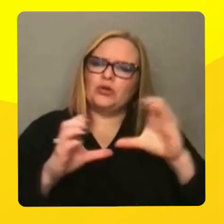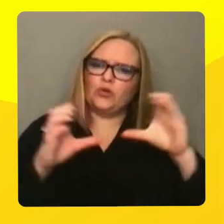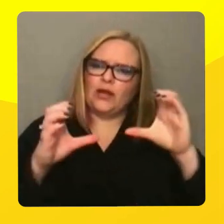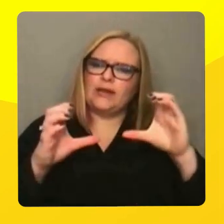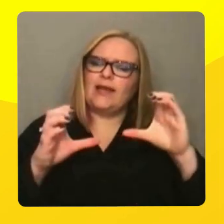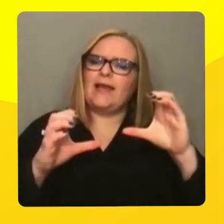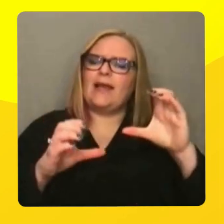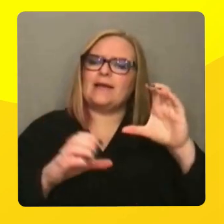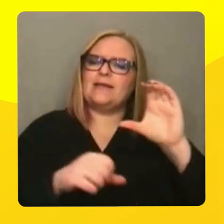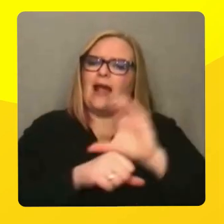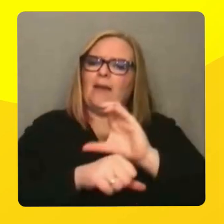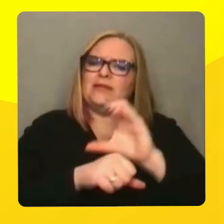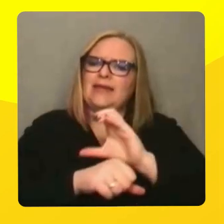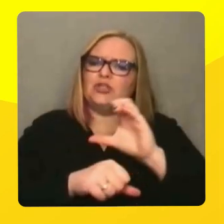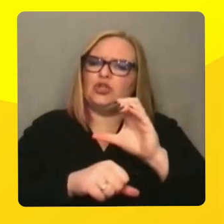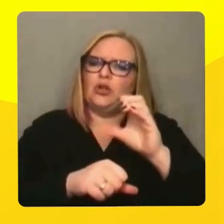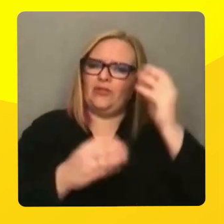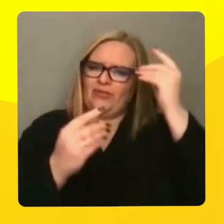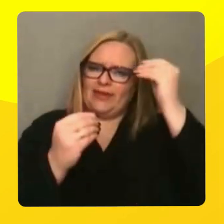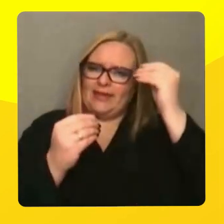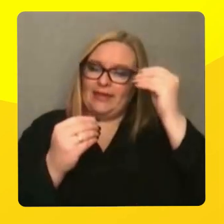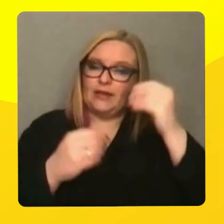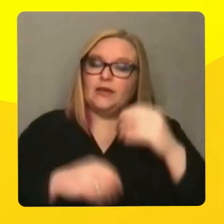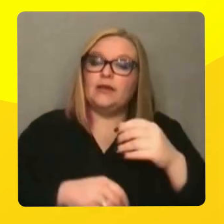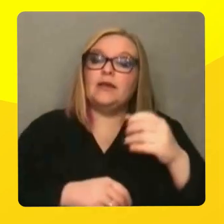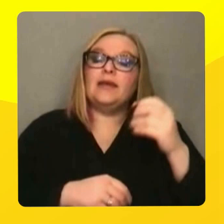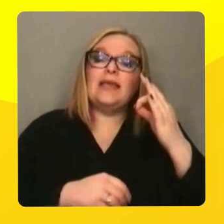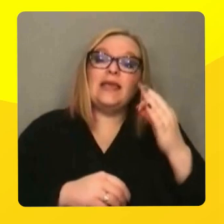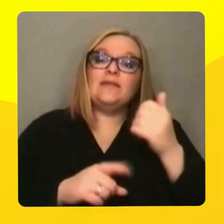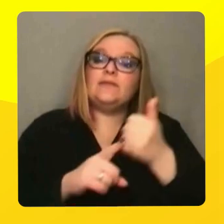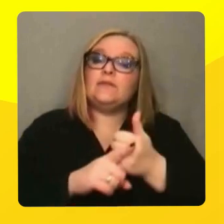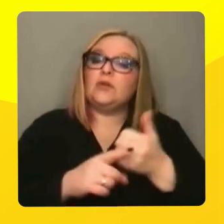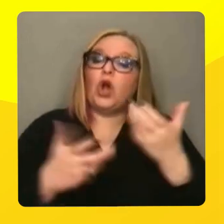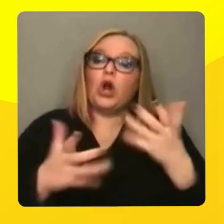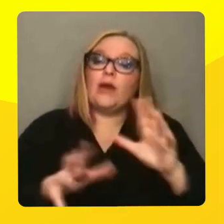And if you are already working in this space or you want